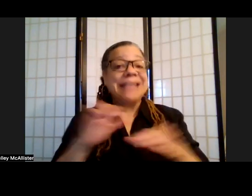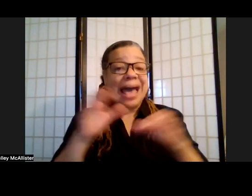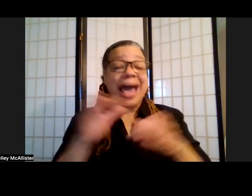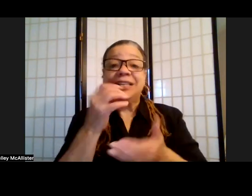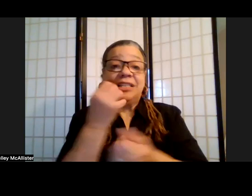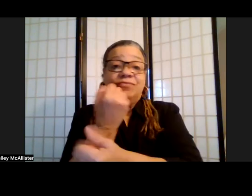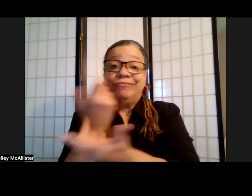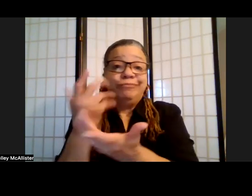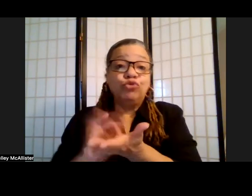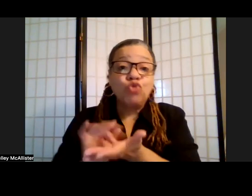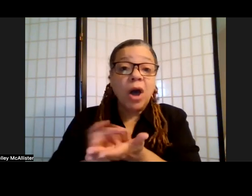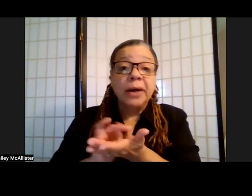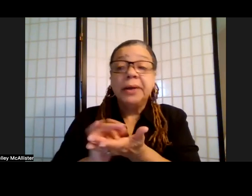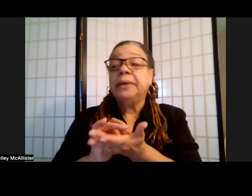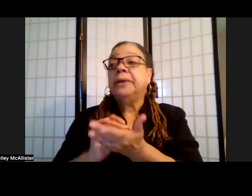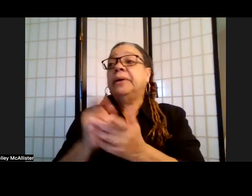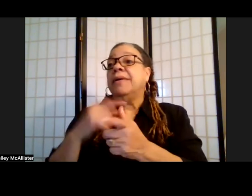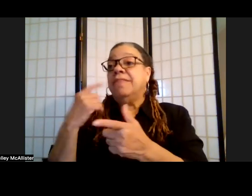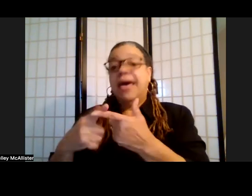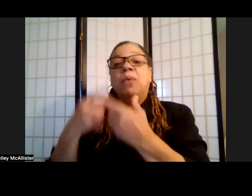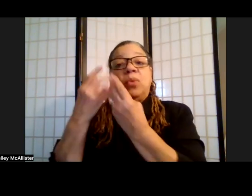and create an opportunity for the selection of drug resistant bacteria.